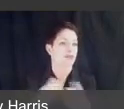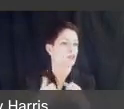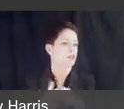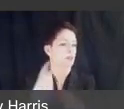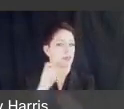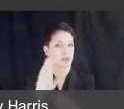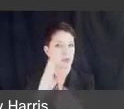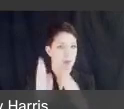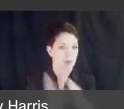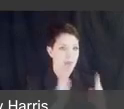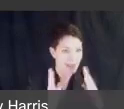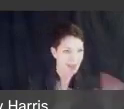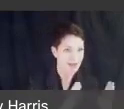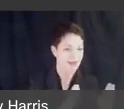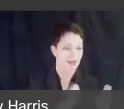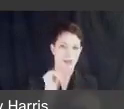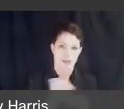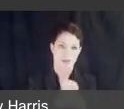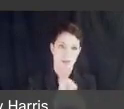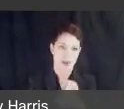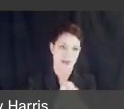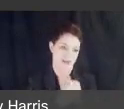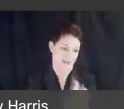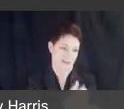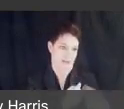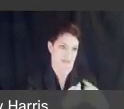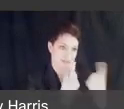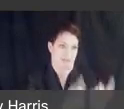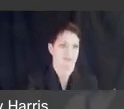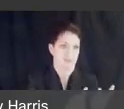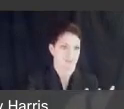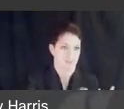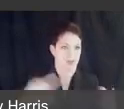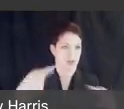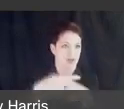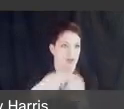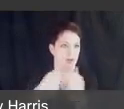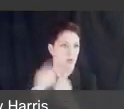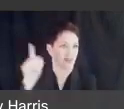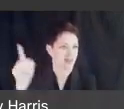that you've practiced for and had long standing are different than how they're carrying it out?